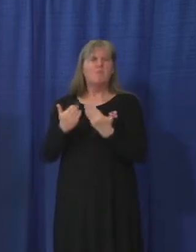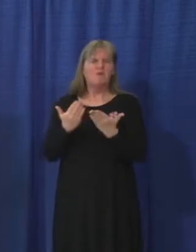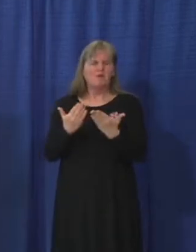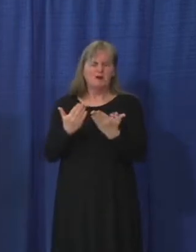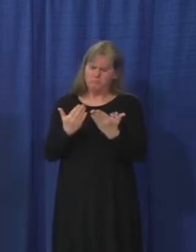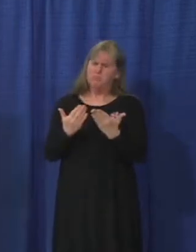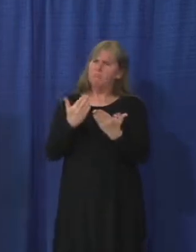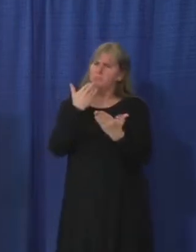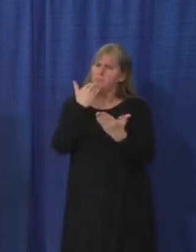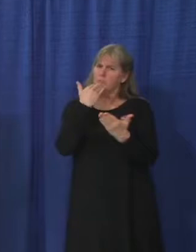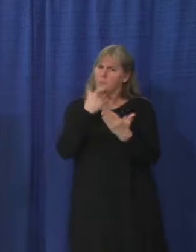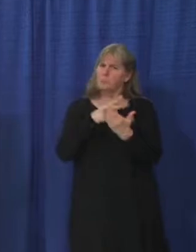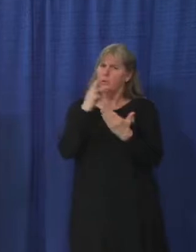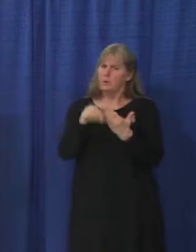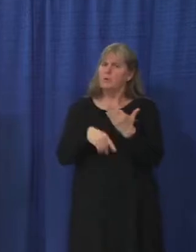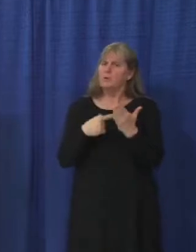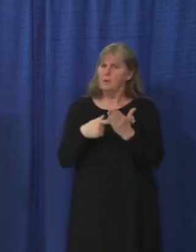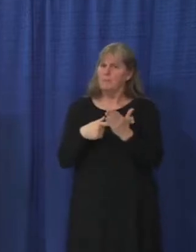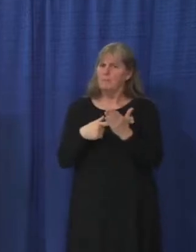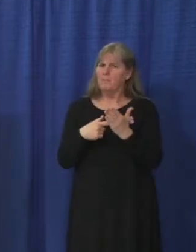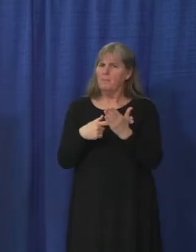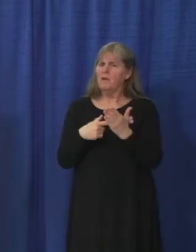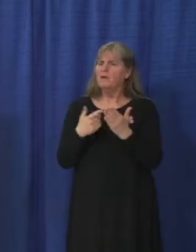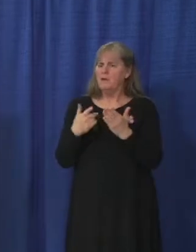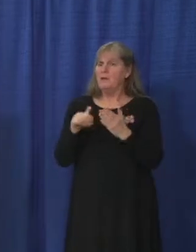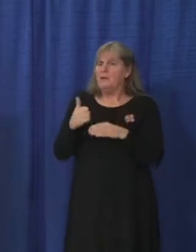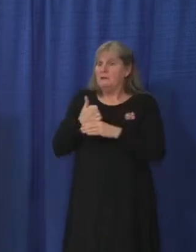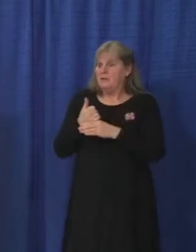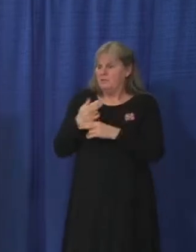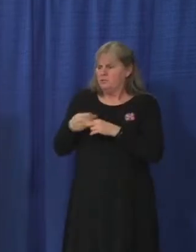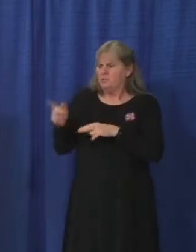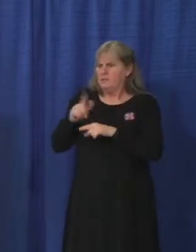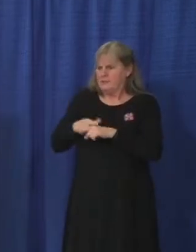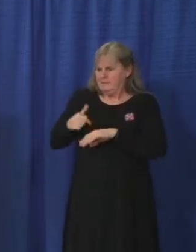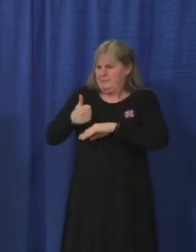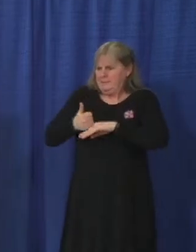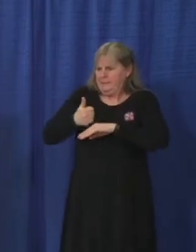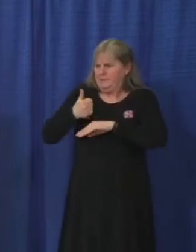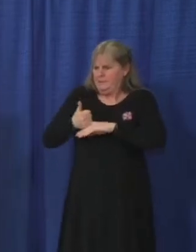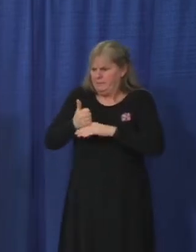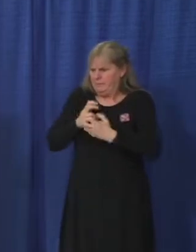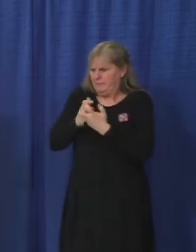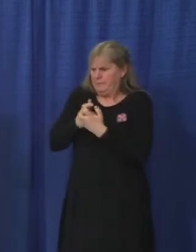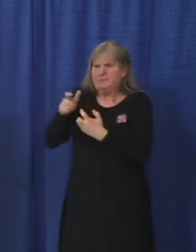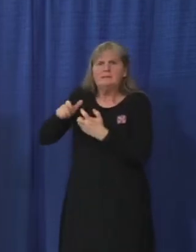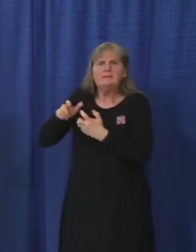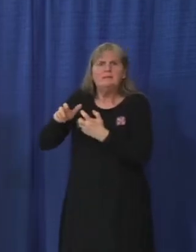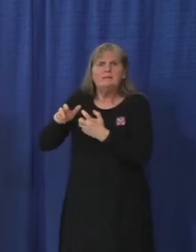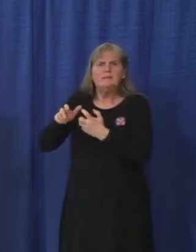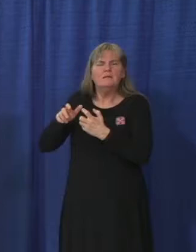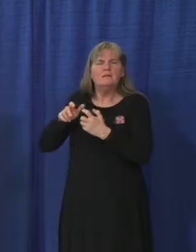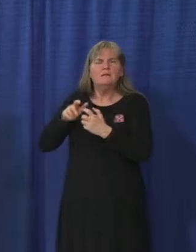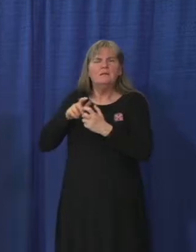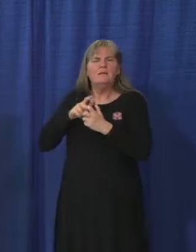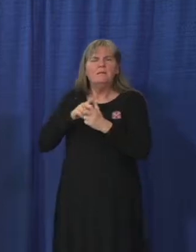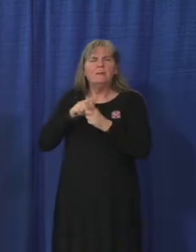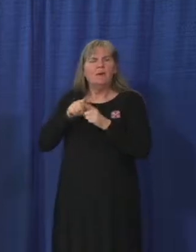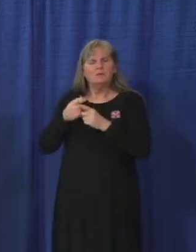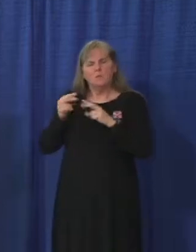approach that was put in place and I think, again, we have to be very sensitive to the folks that are under tremendous meta-